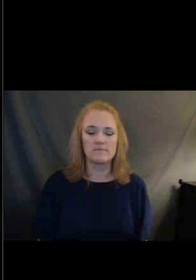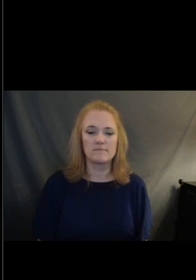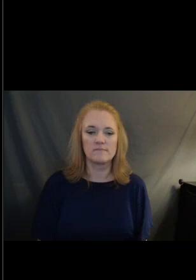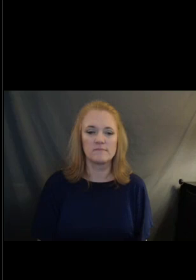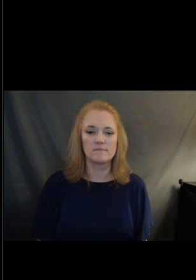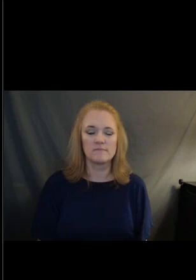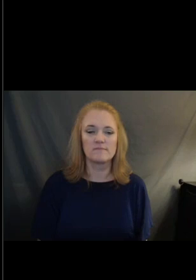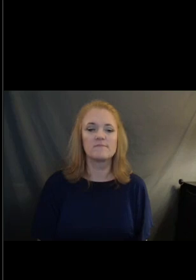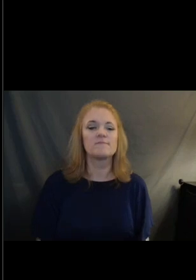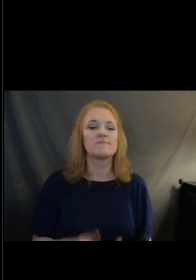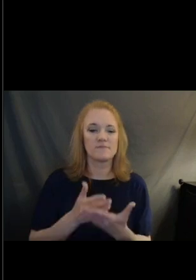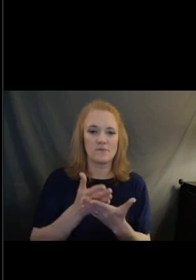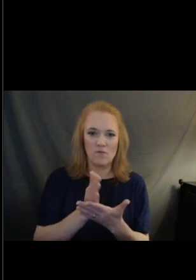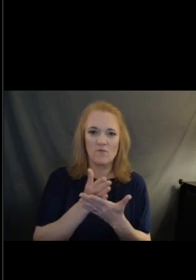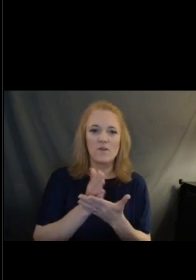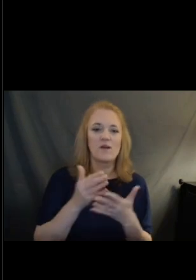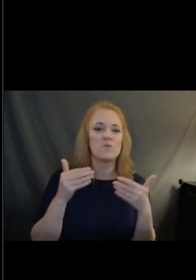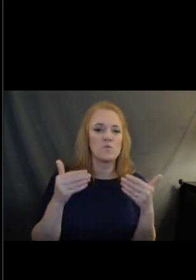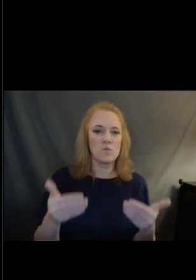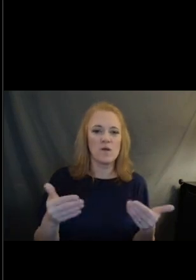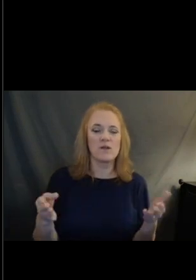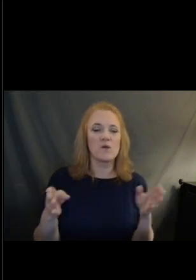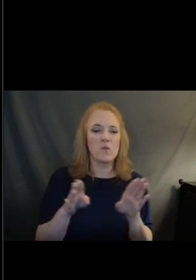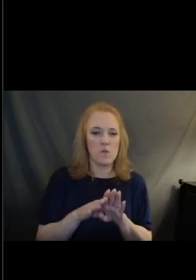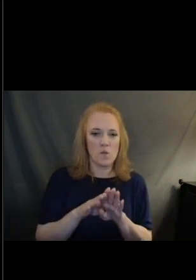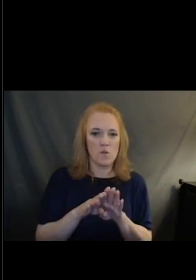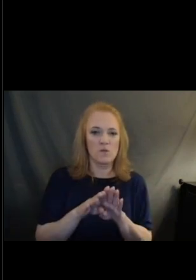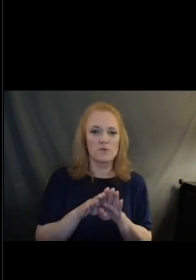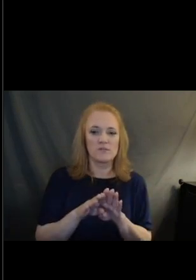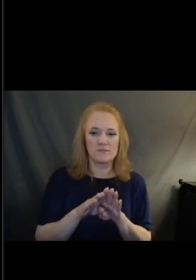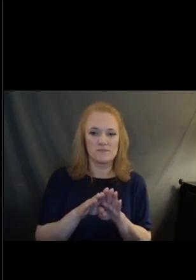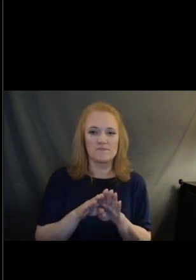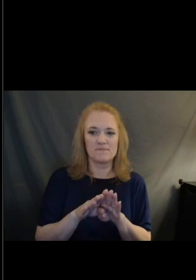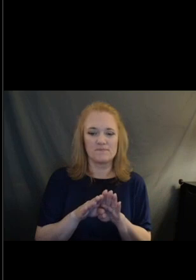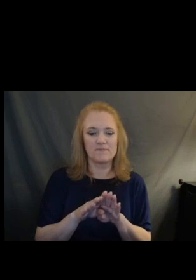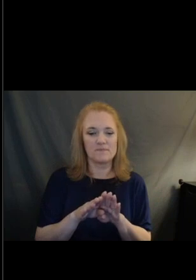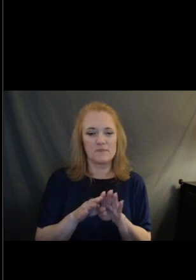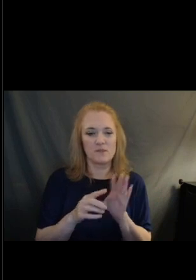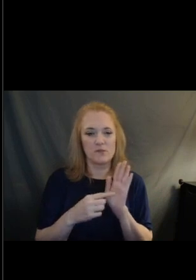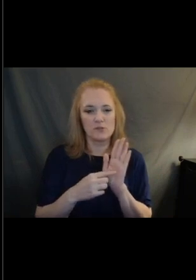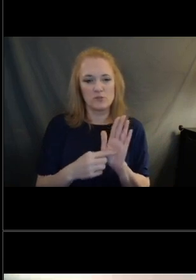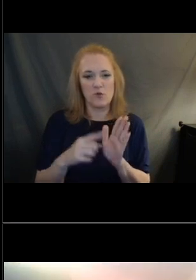Alright I will go ahead and close and share the results.